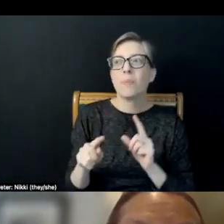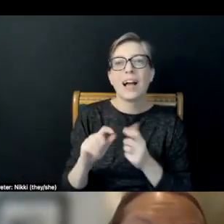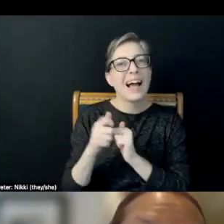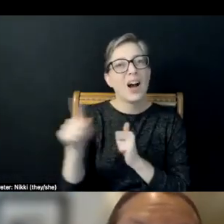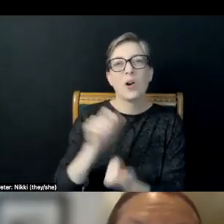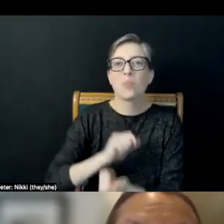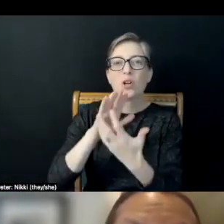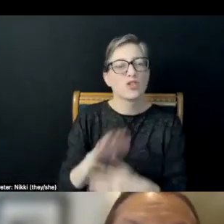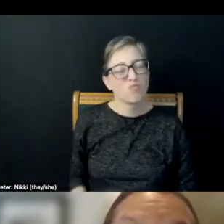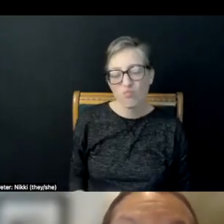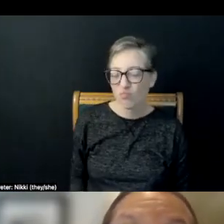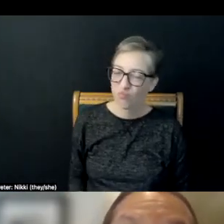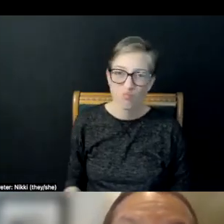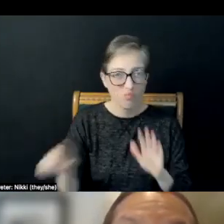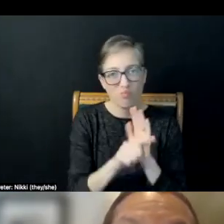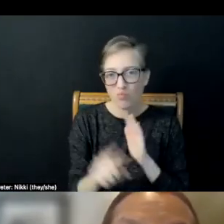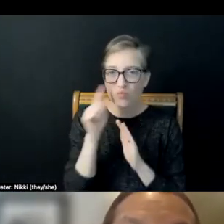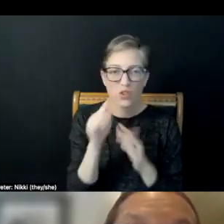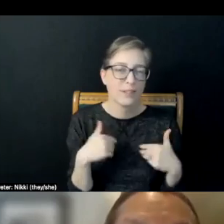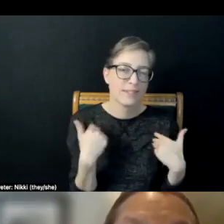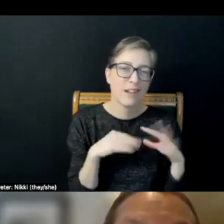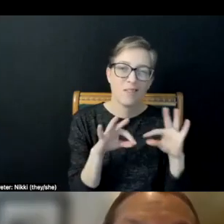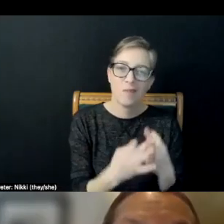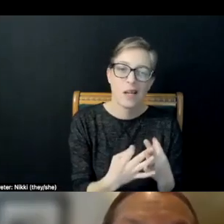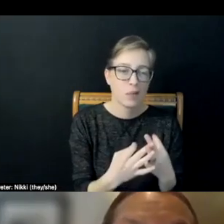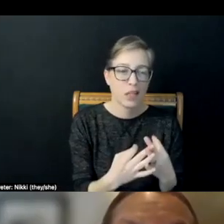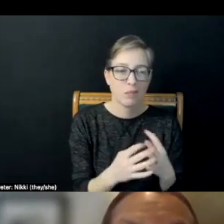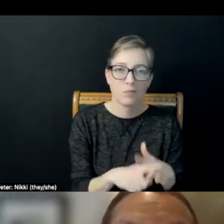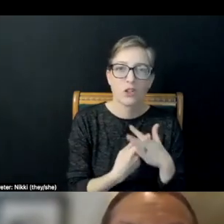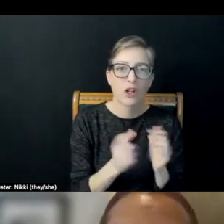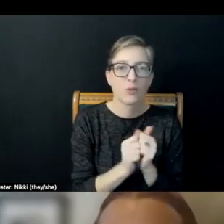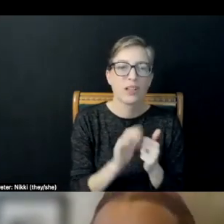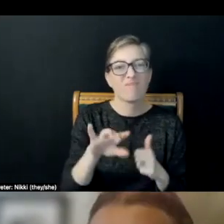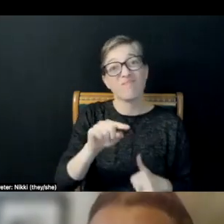and to the engagement of a young family starting out with their first child.